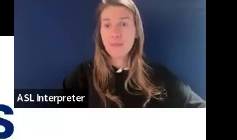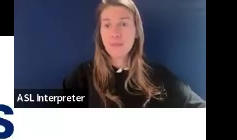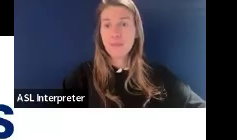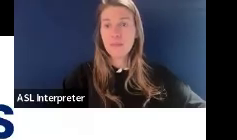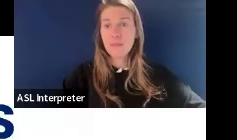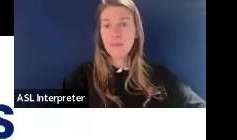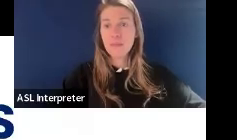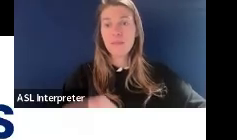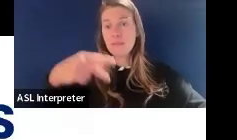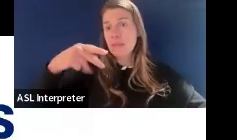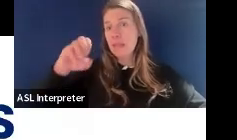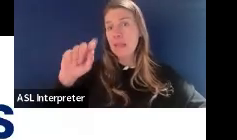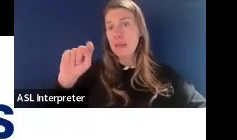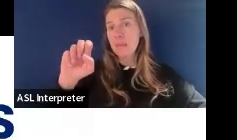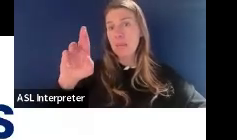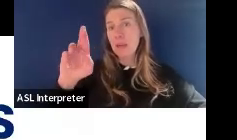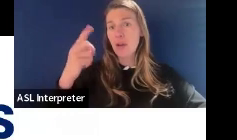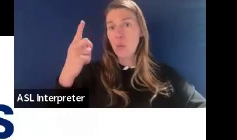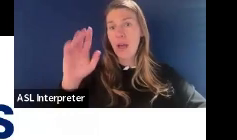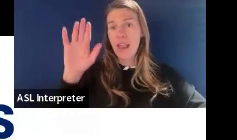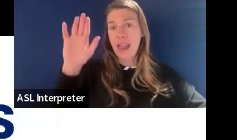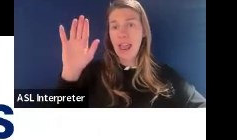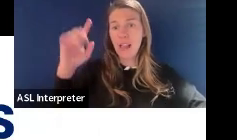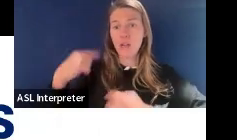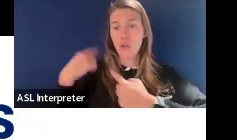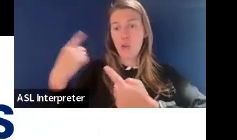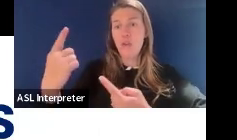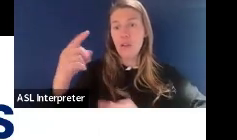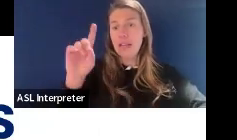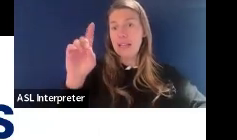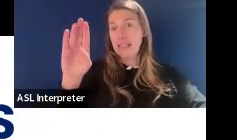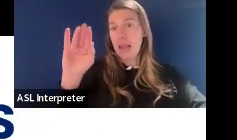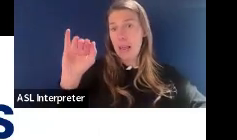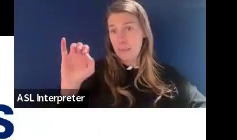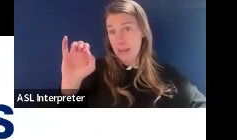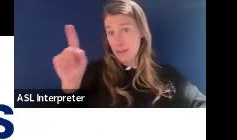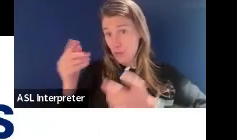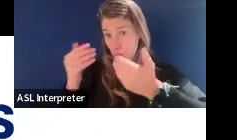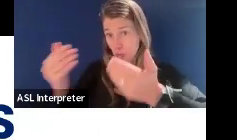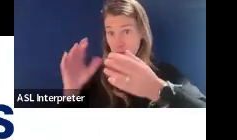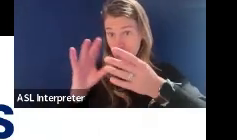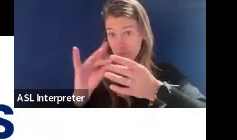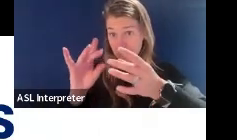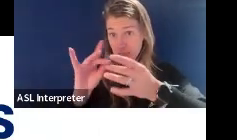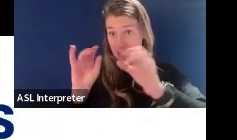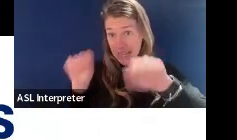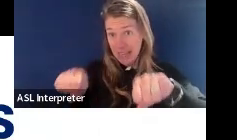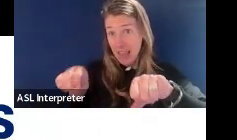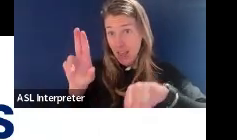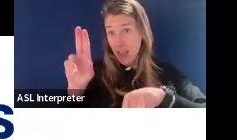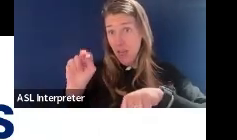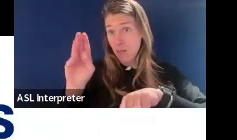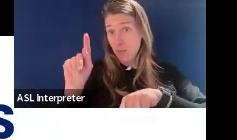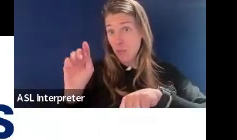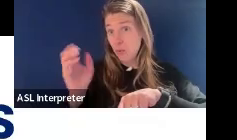We got at least one hand raised so far, Elian. So Debbie, if you'd like to go ahead, you should be able to unmute and ask your question now.